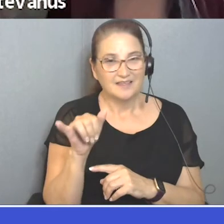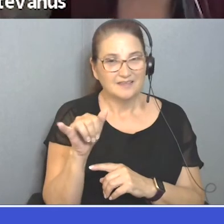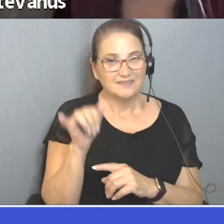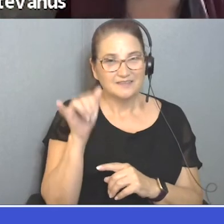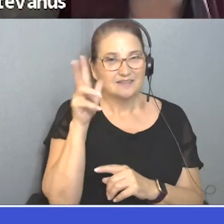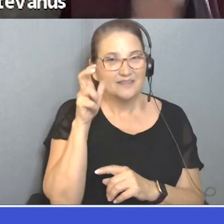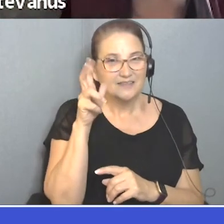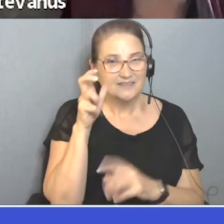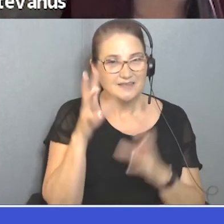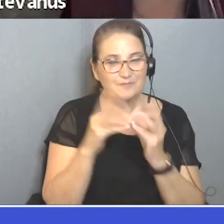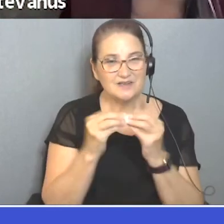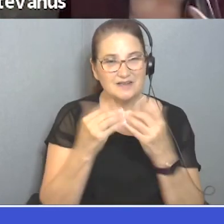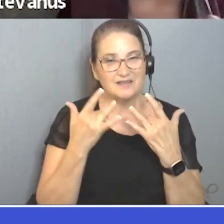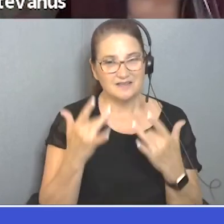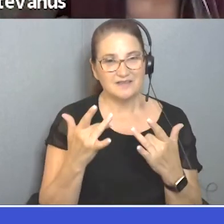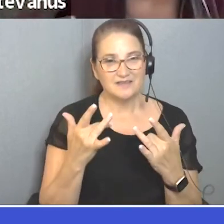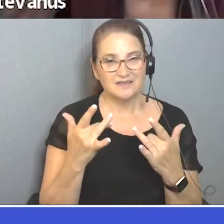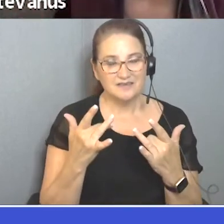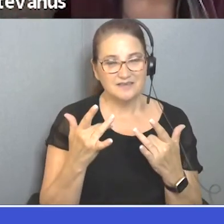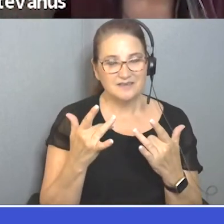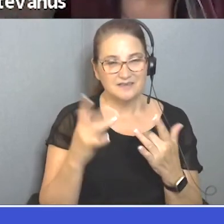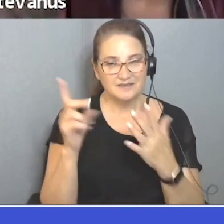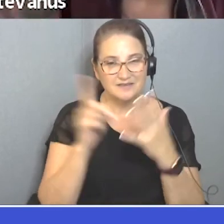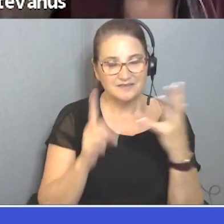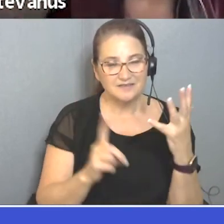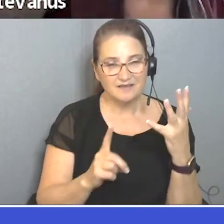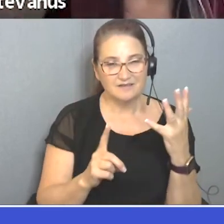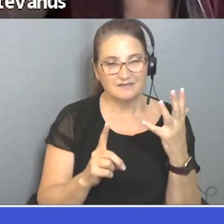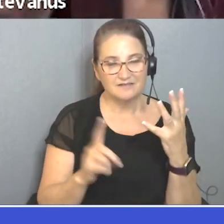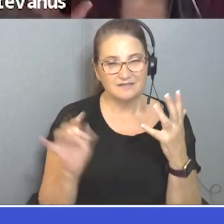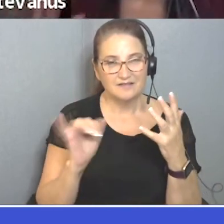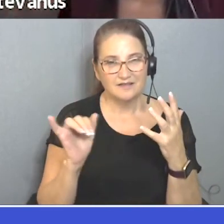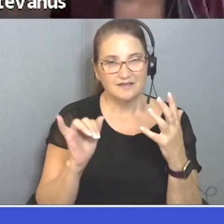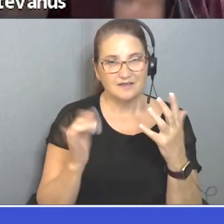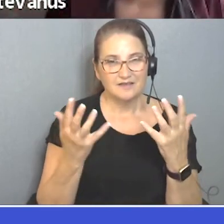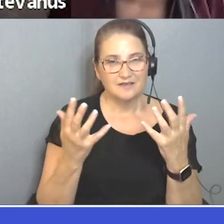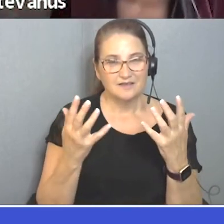minutes, often these listening sessions are done in